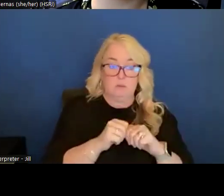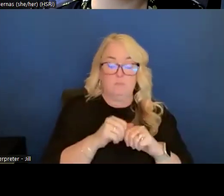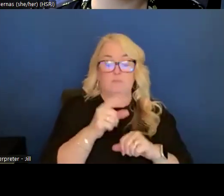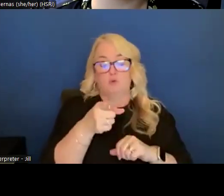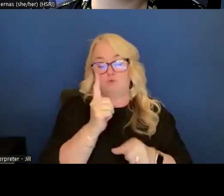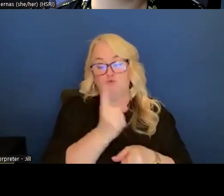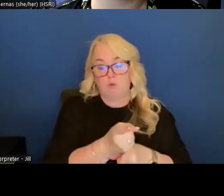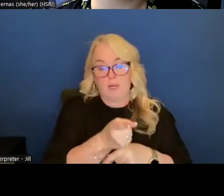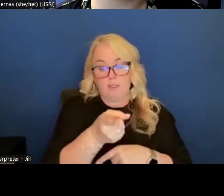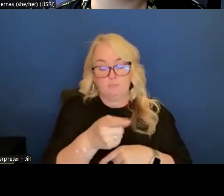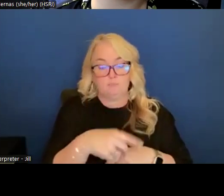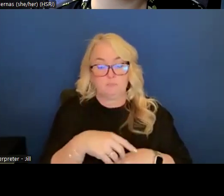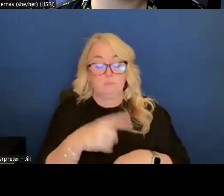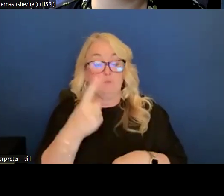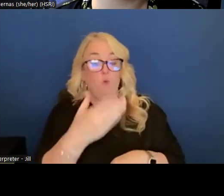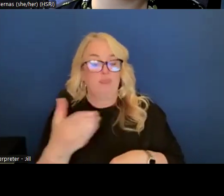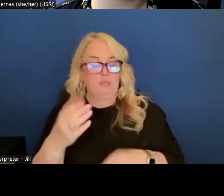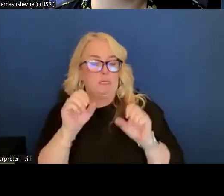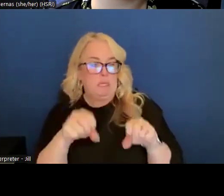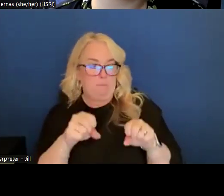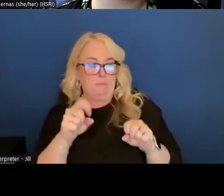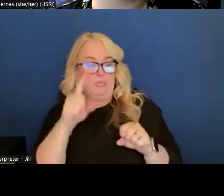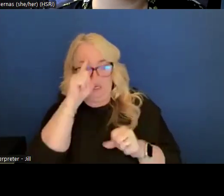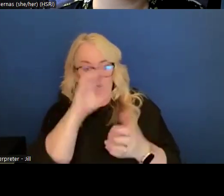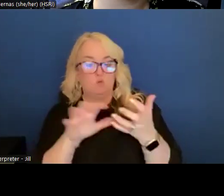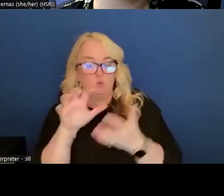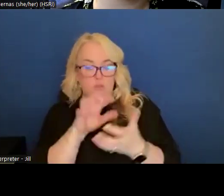confusing―but there is, if you click on a given state, if you